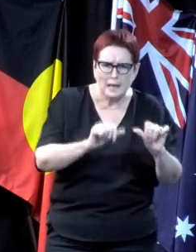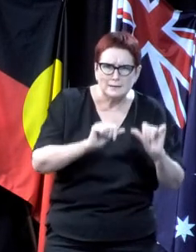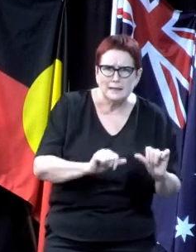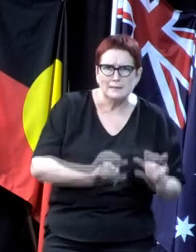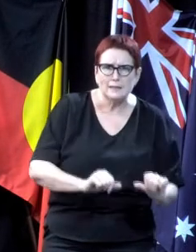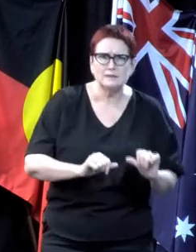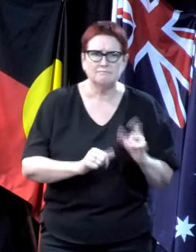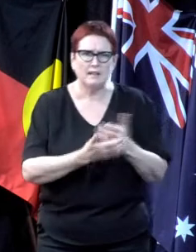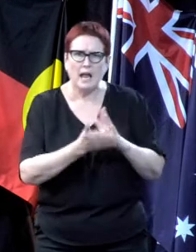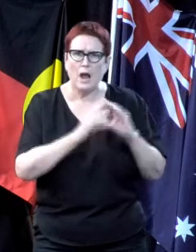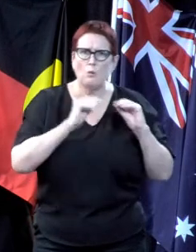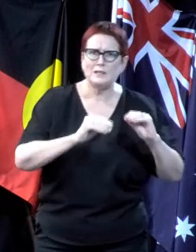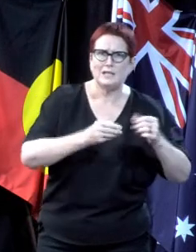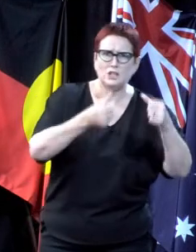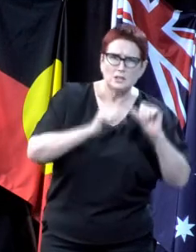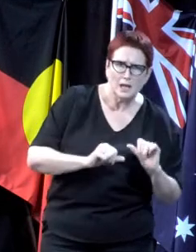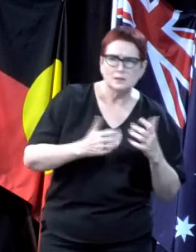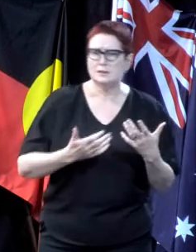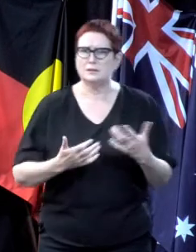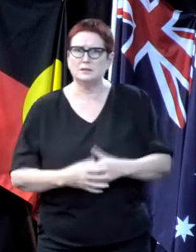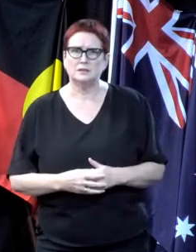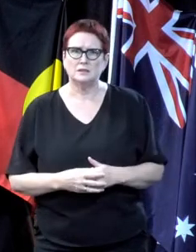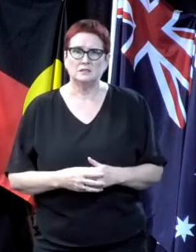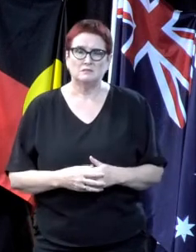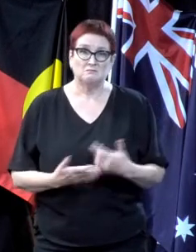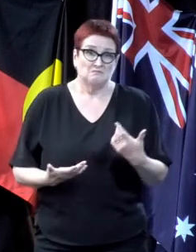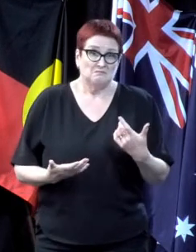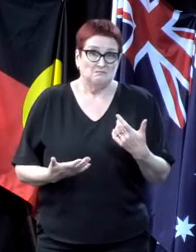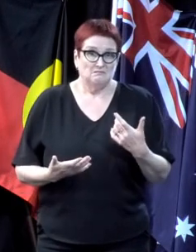Am I going to be doing – you know, what differentiation is required?